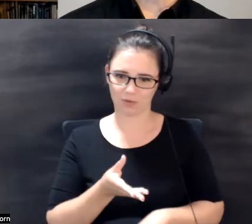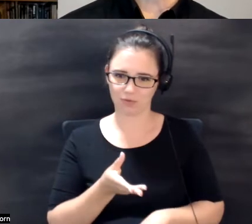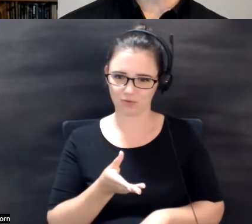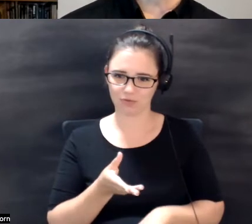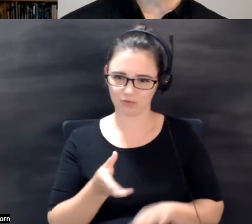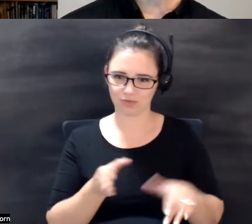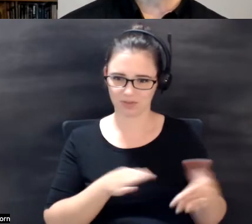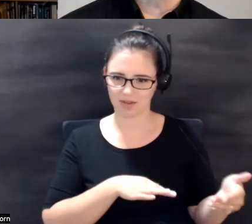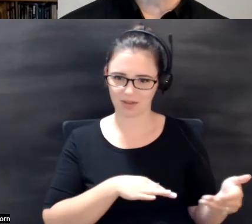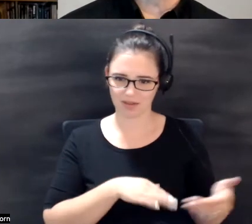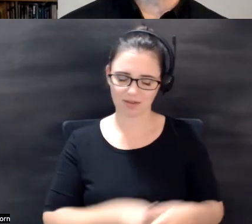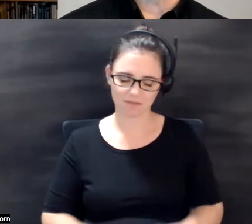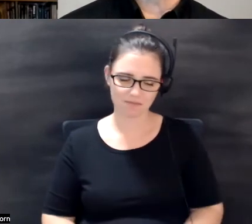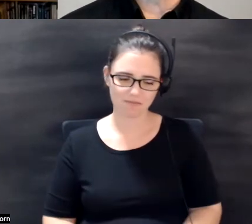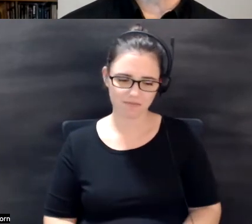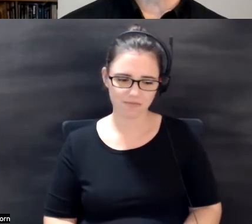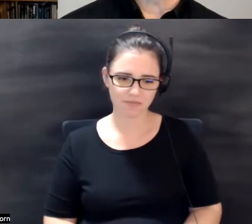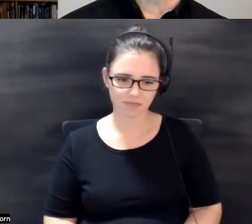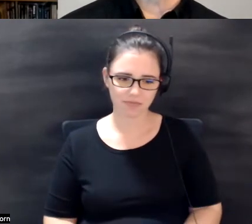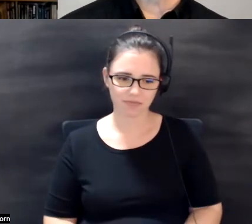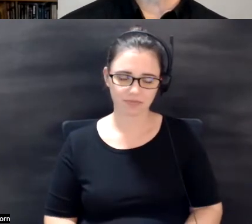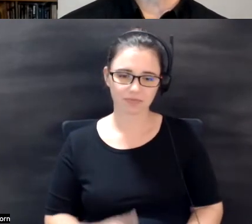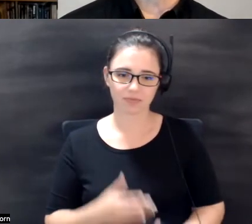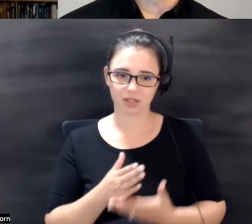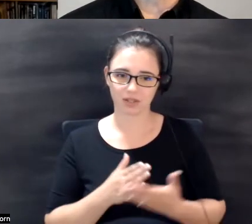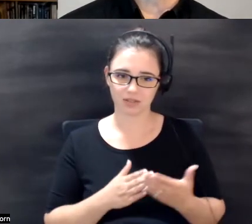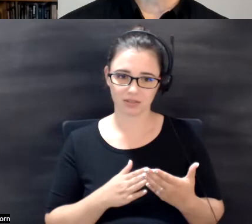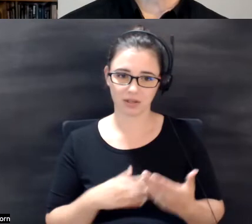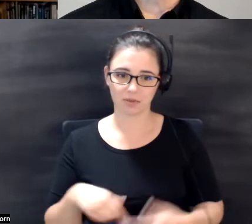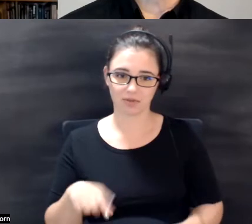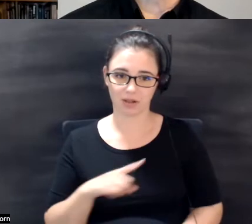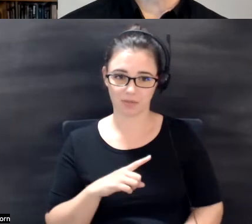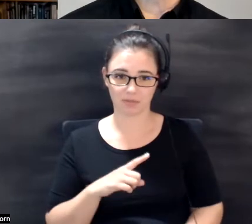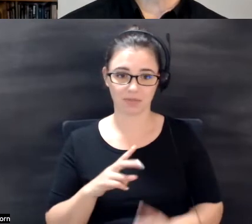Um, you know, some of them-- it's very difficult, you know,